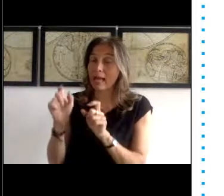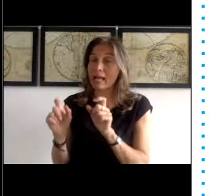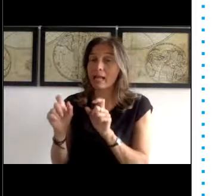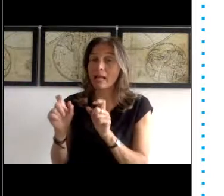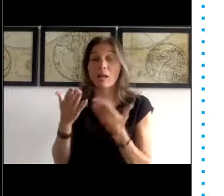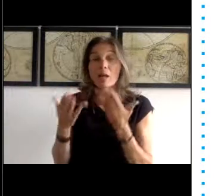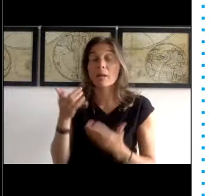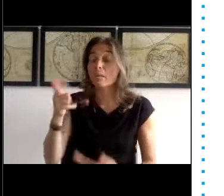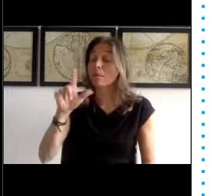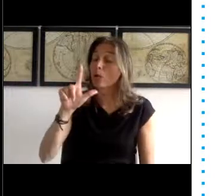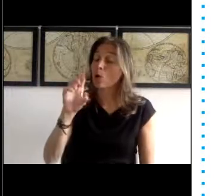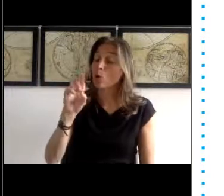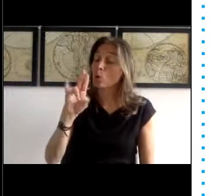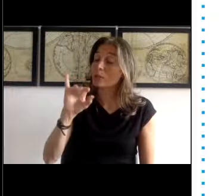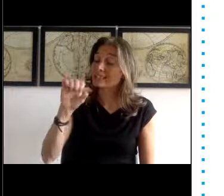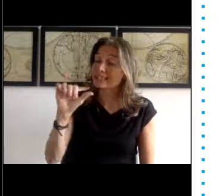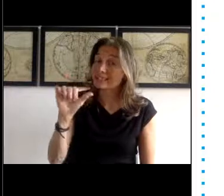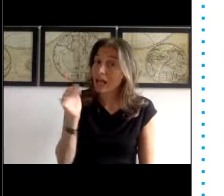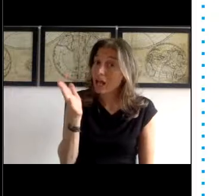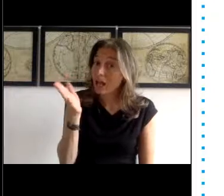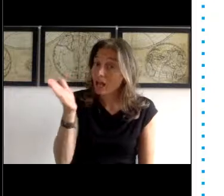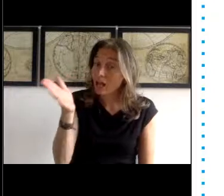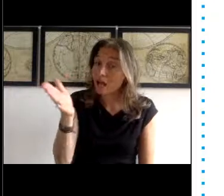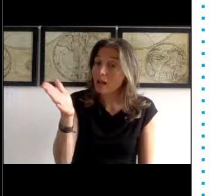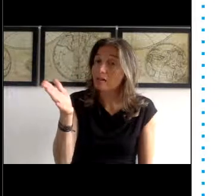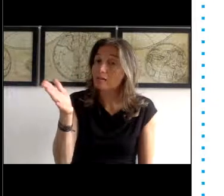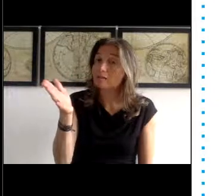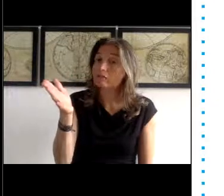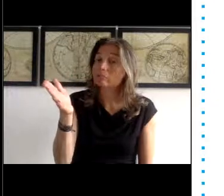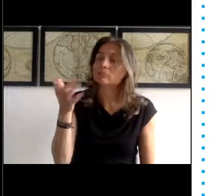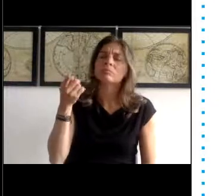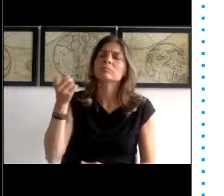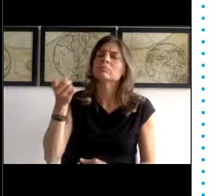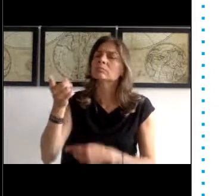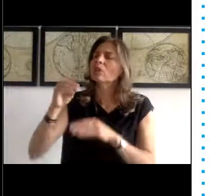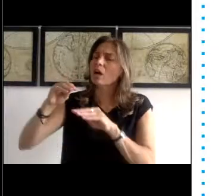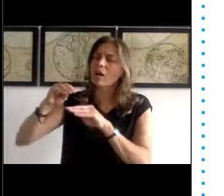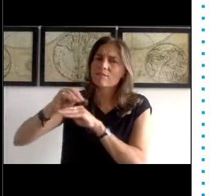or think they don't want even try to live this rewarding experience.